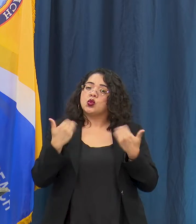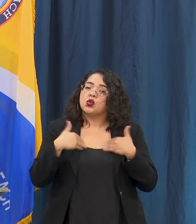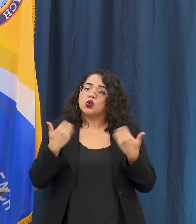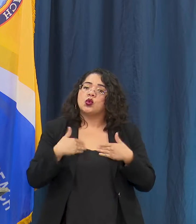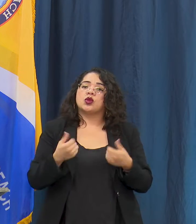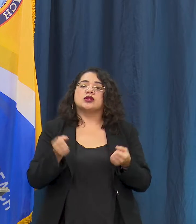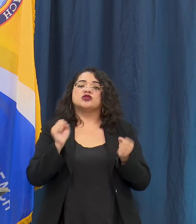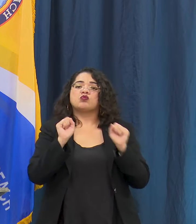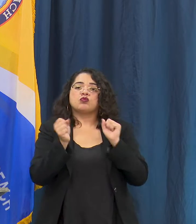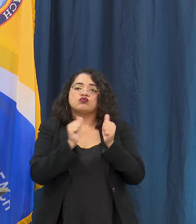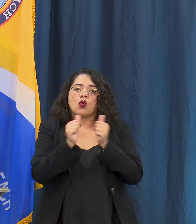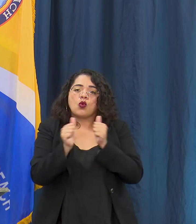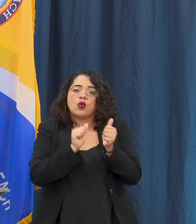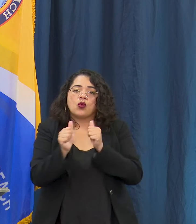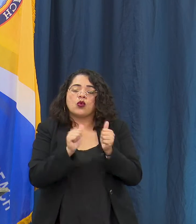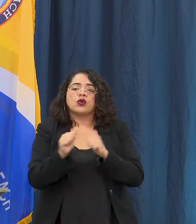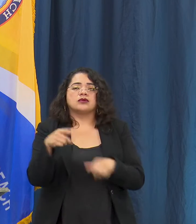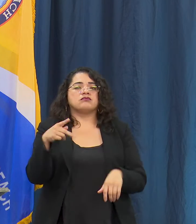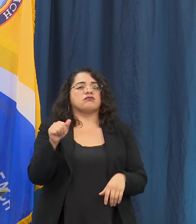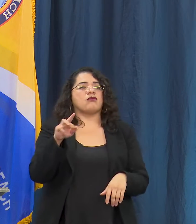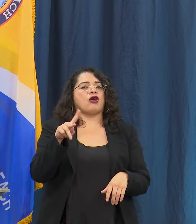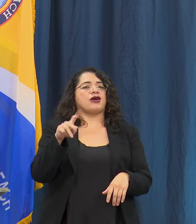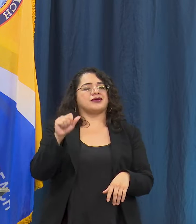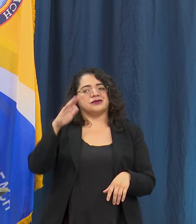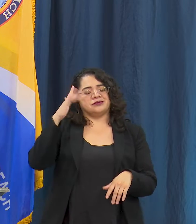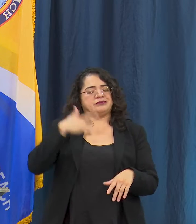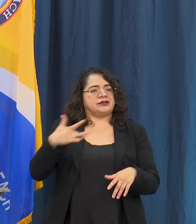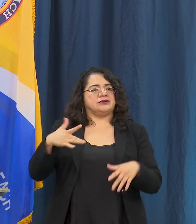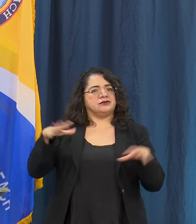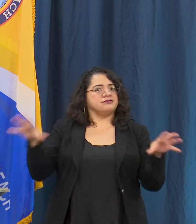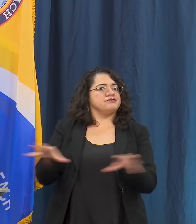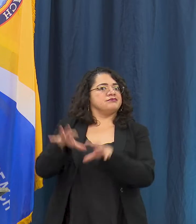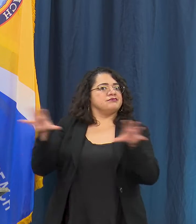that are parks are so well known for and what phase is this considered in the